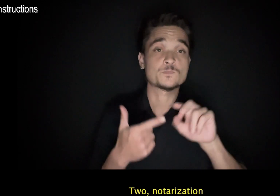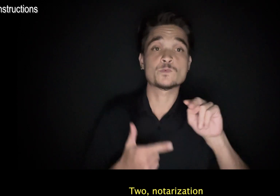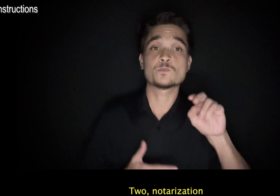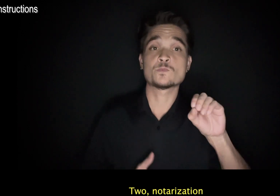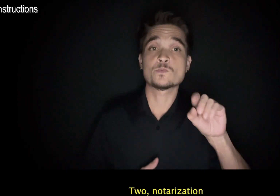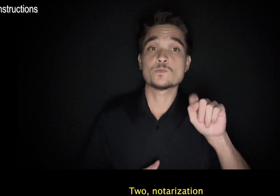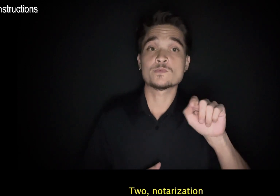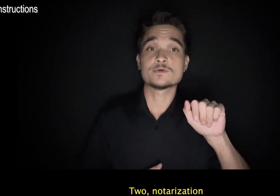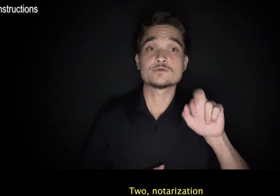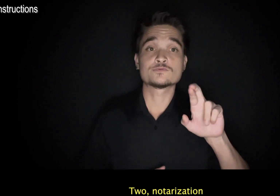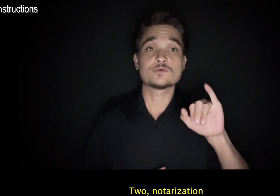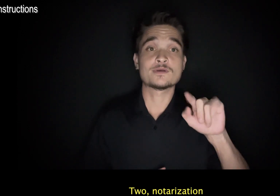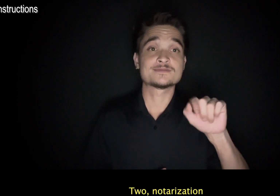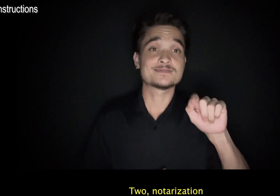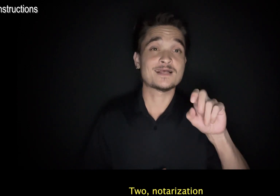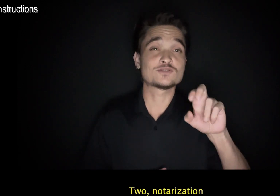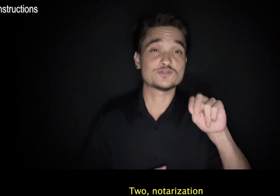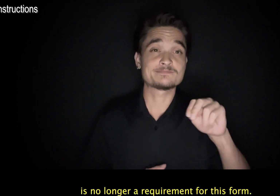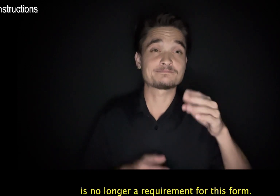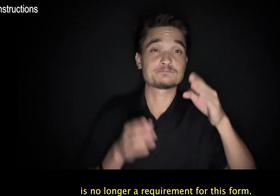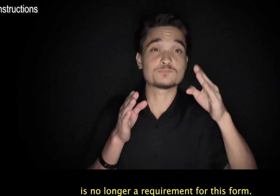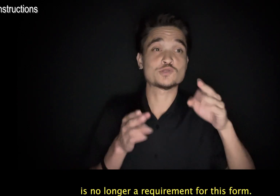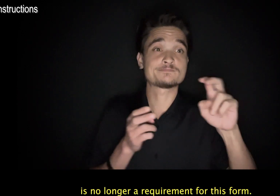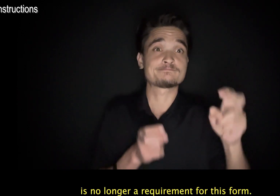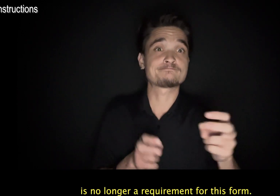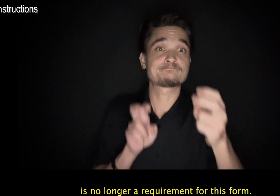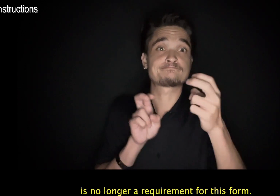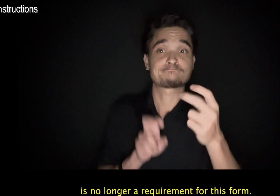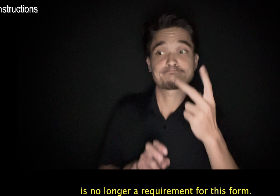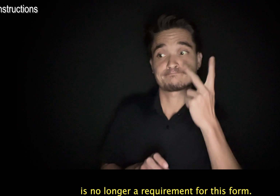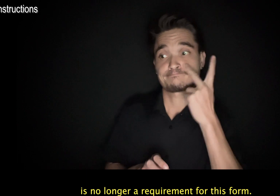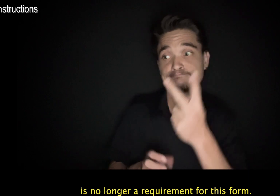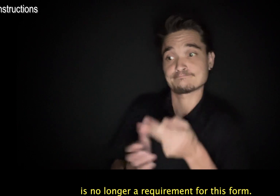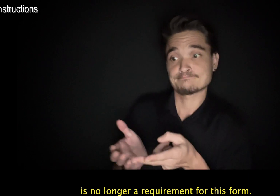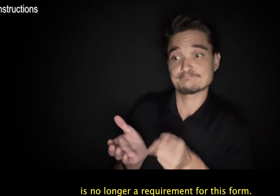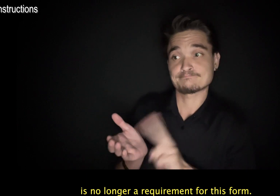Two, notarization is no longer a requirement for this form.